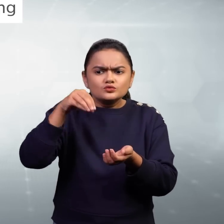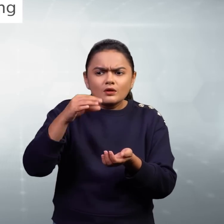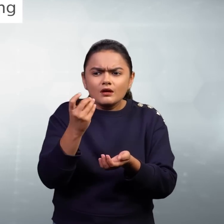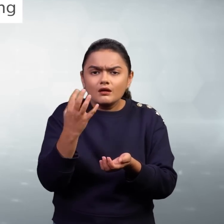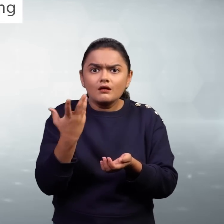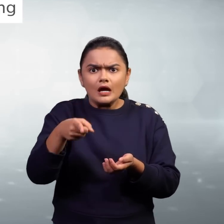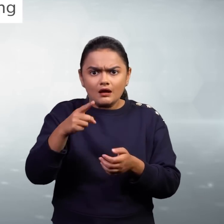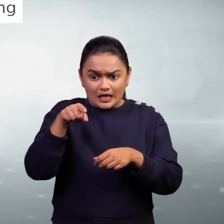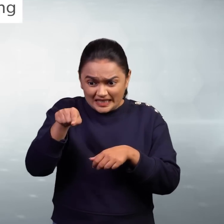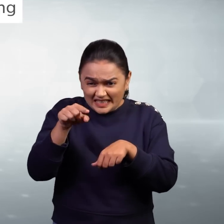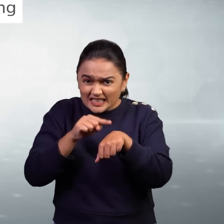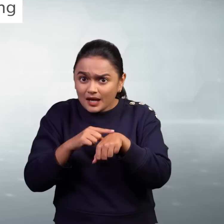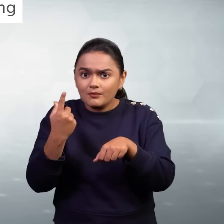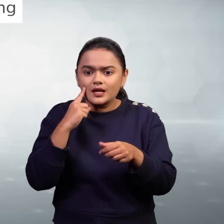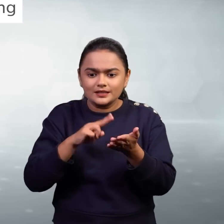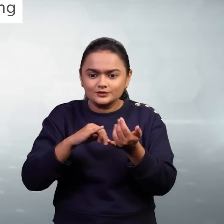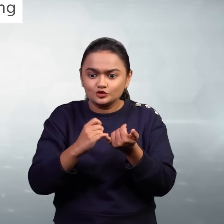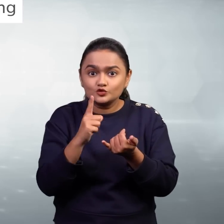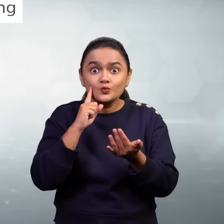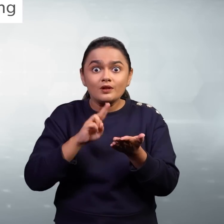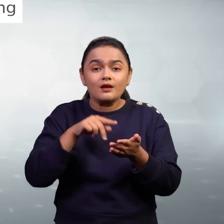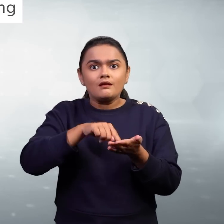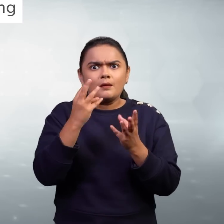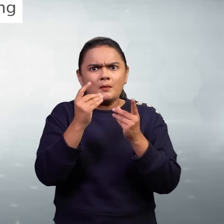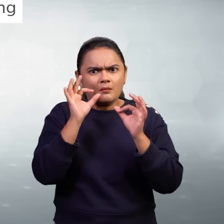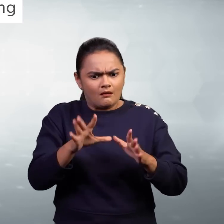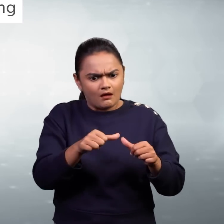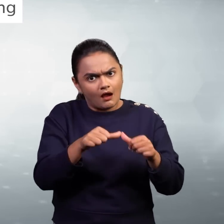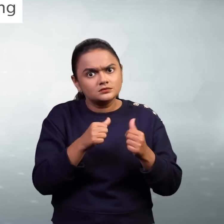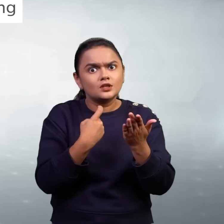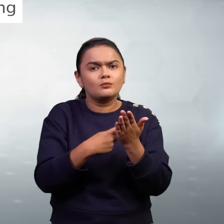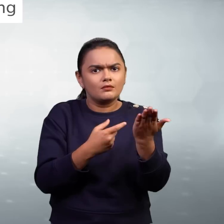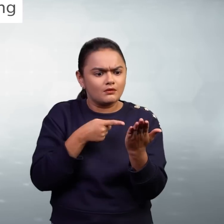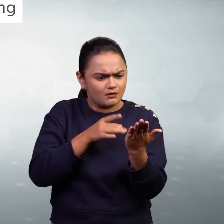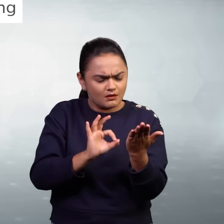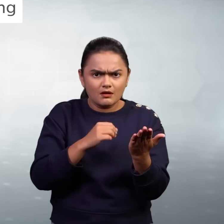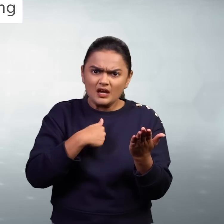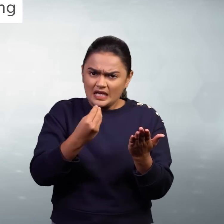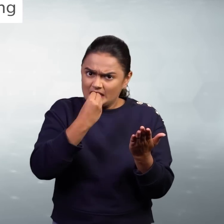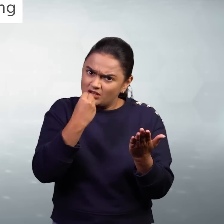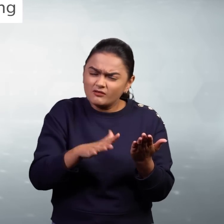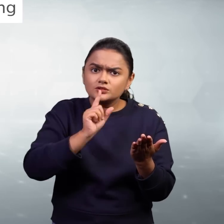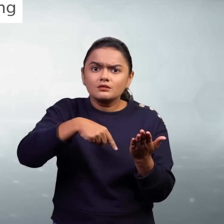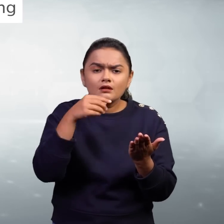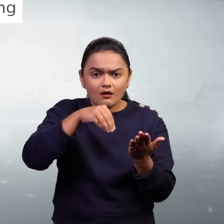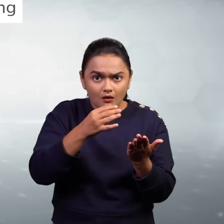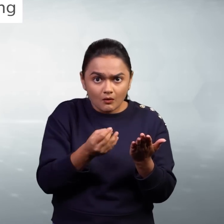Because the insulin peaks at that time and gives a proper reading. We can determine our sugar level after insulin peaks.